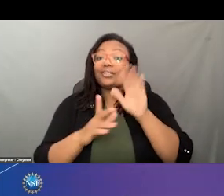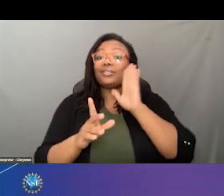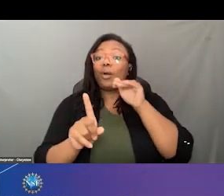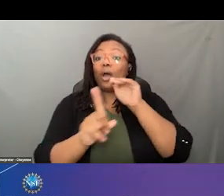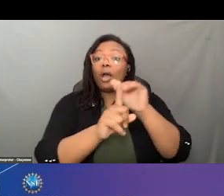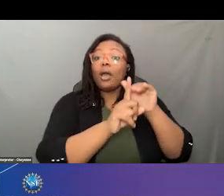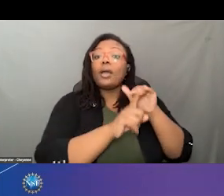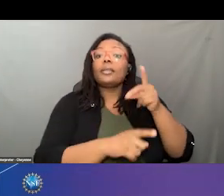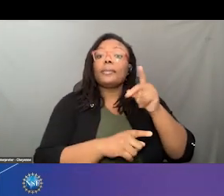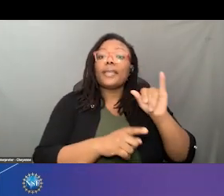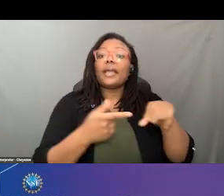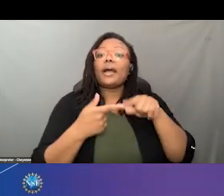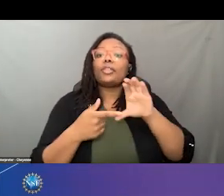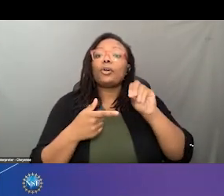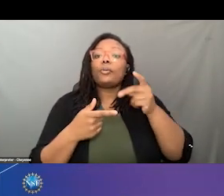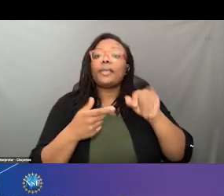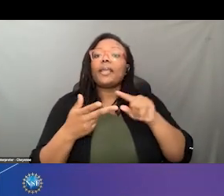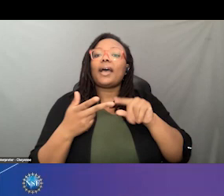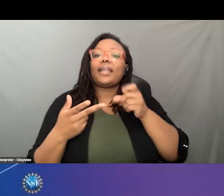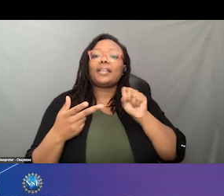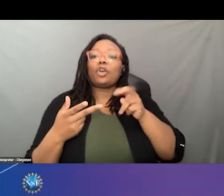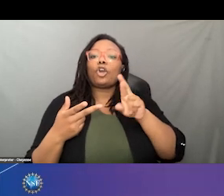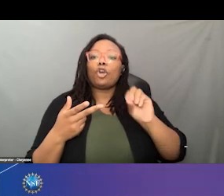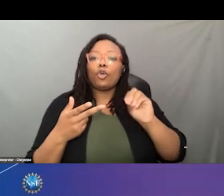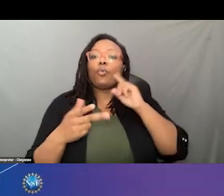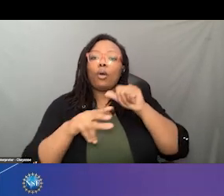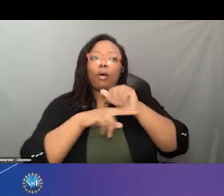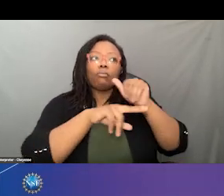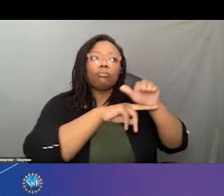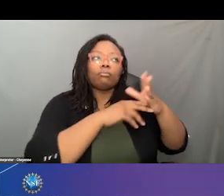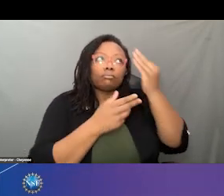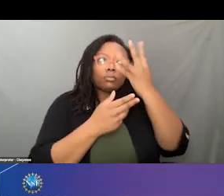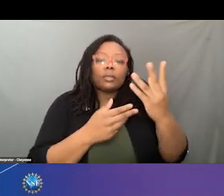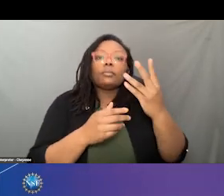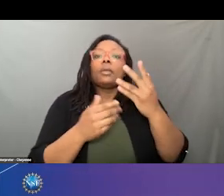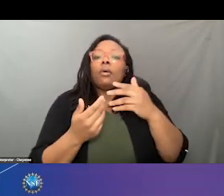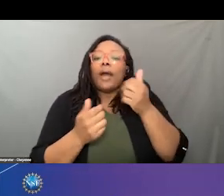We send those out to the PI, the co-PIs, and the SRO so that we're notifying everyone.